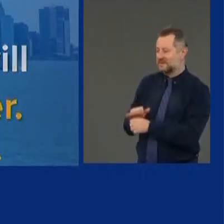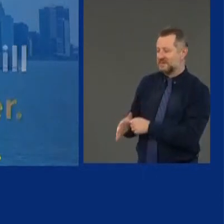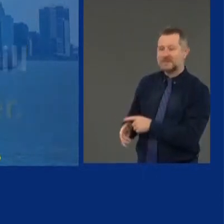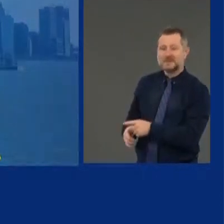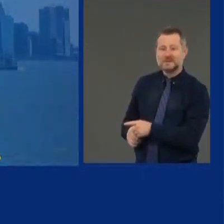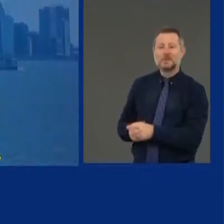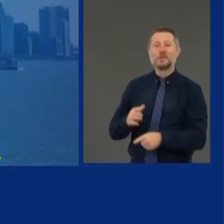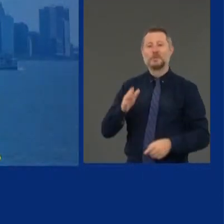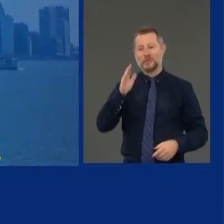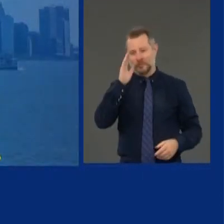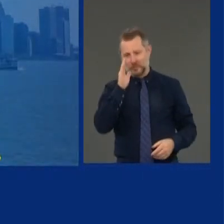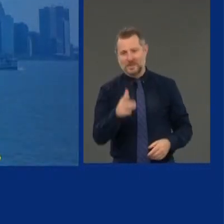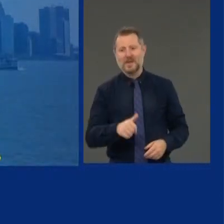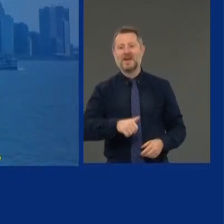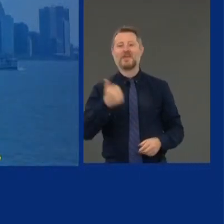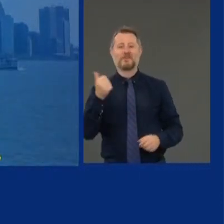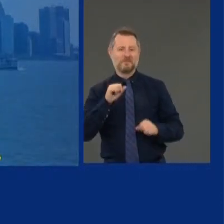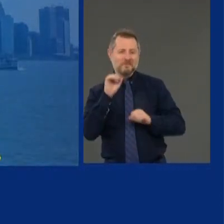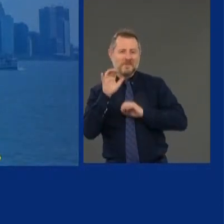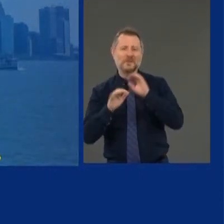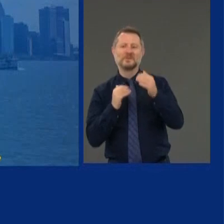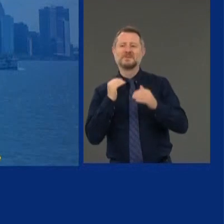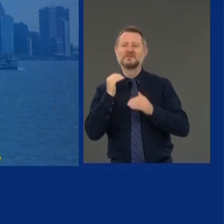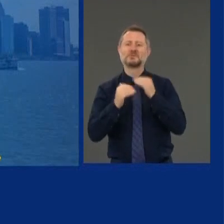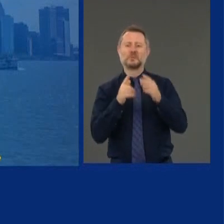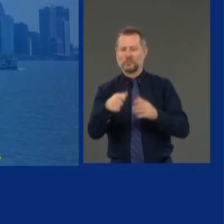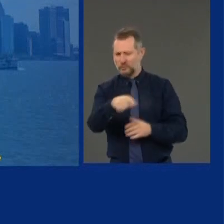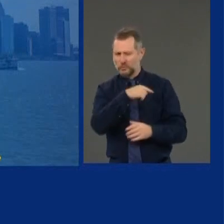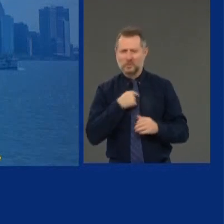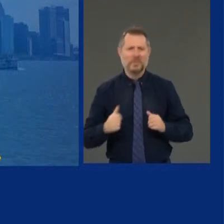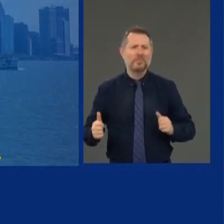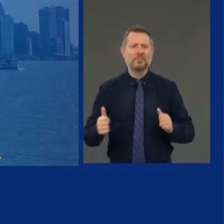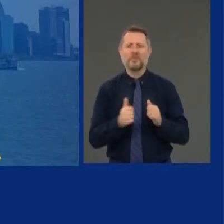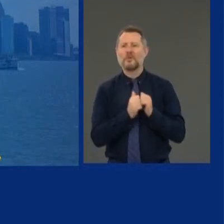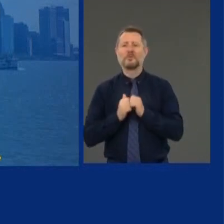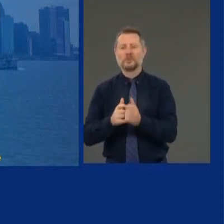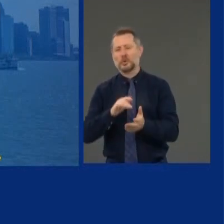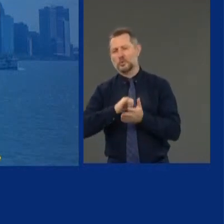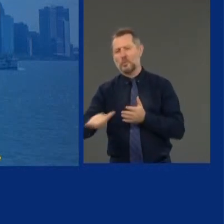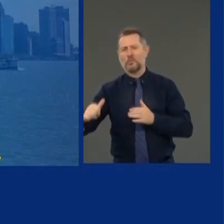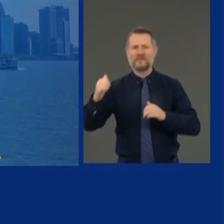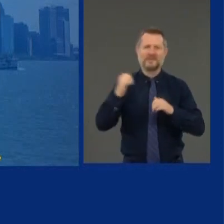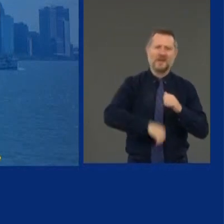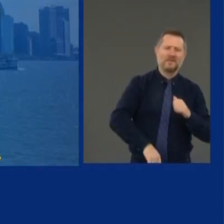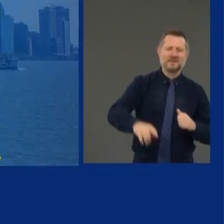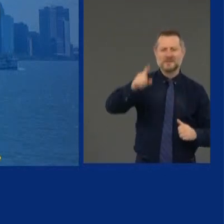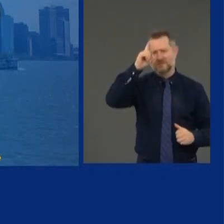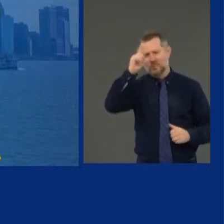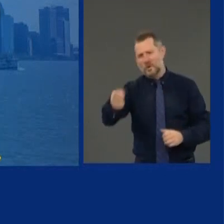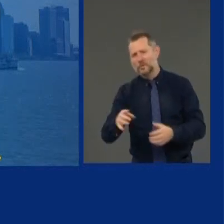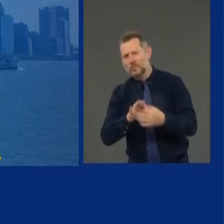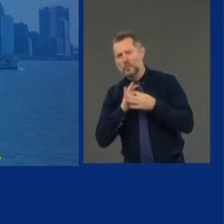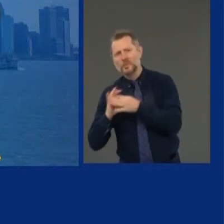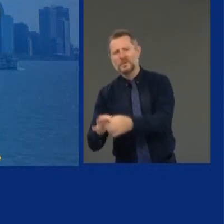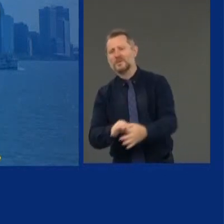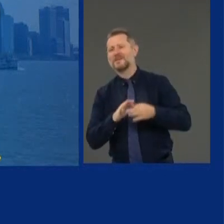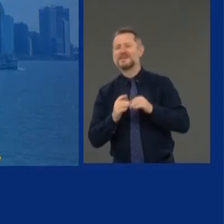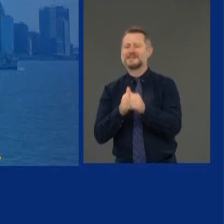BUT WE HAVE CONFIDENCE AFTER THE LAST THING WE HAVE■ç BEEN THROU. AND WE WILL CLIMB THOSE OTHER MOUNTAINS AND WE WILL DO IT